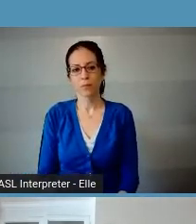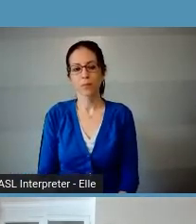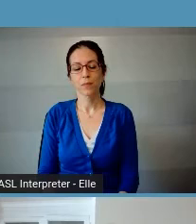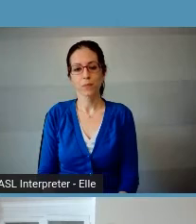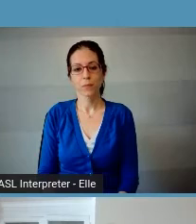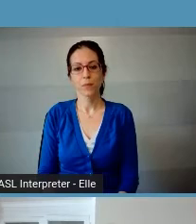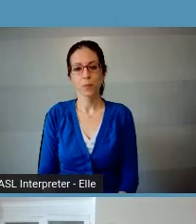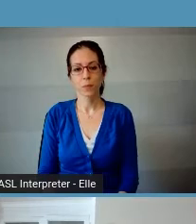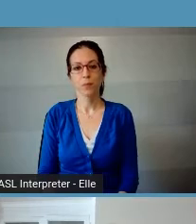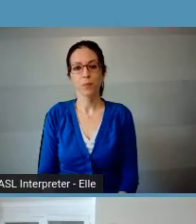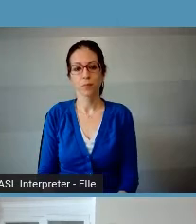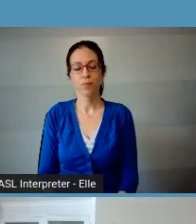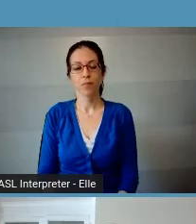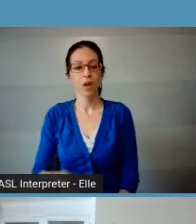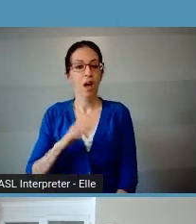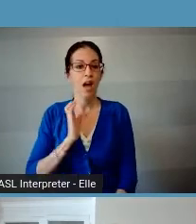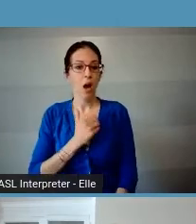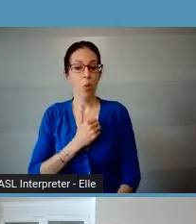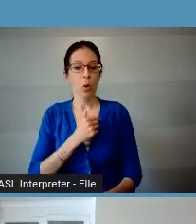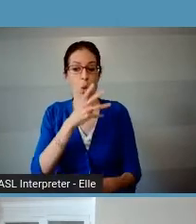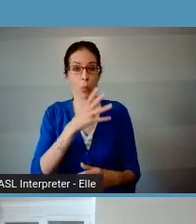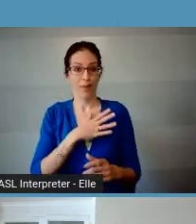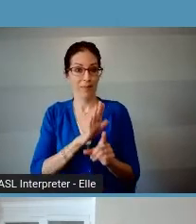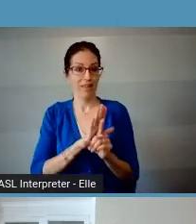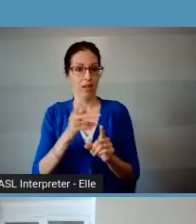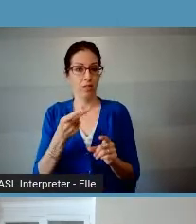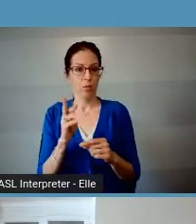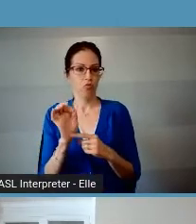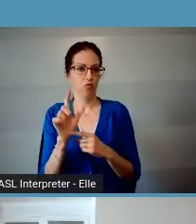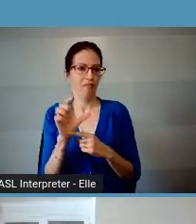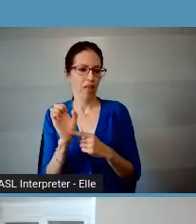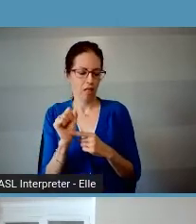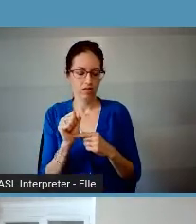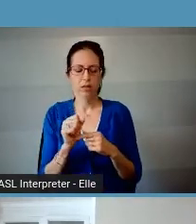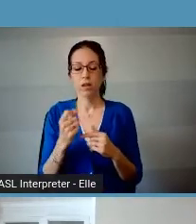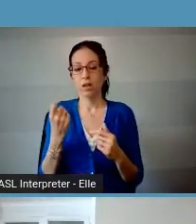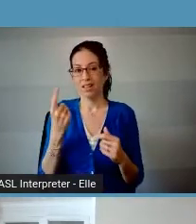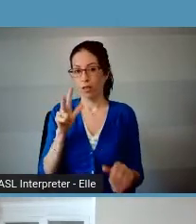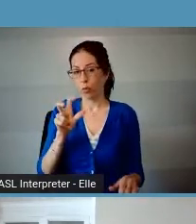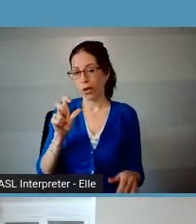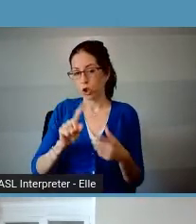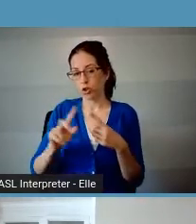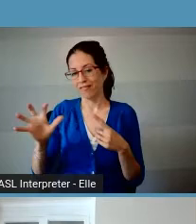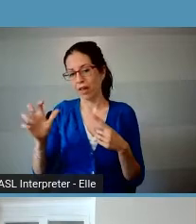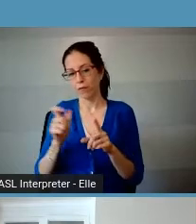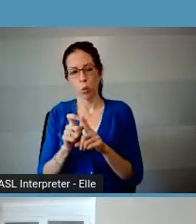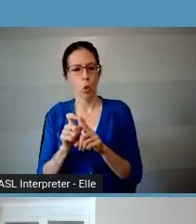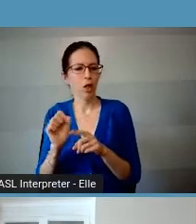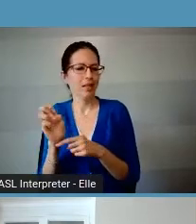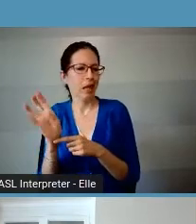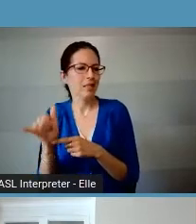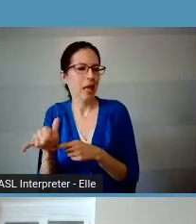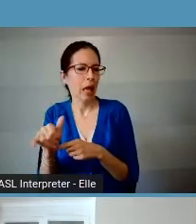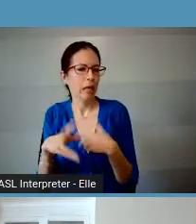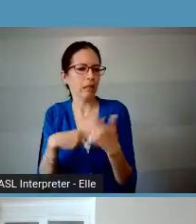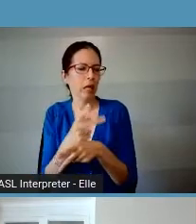they existed now are as I said 300-500 word essays and they are great they don't have